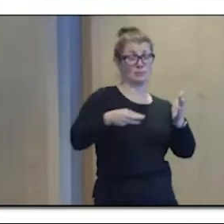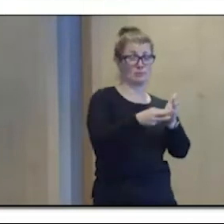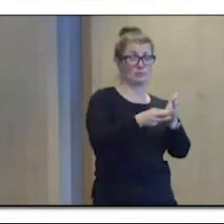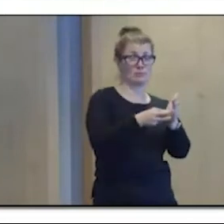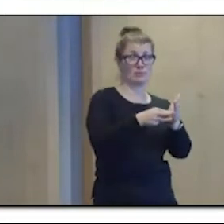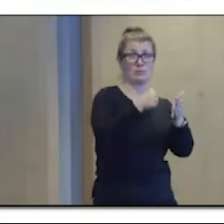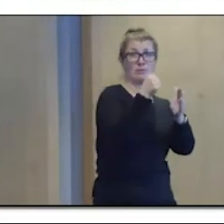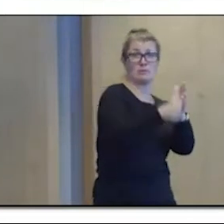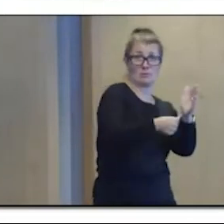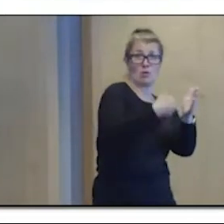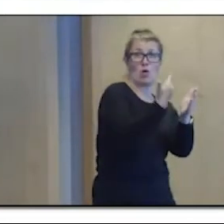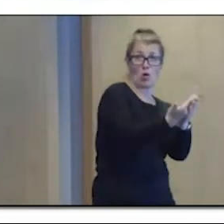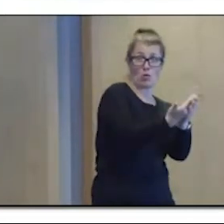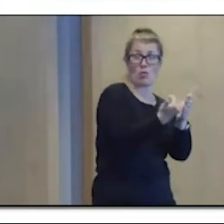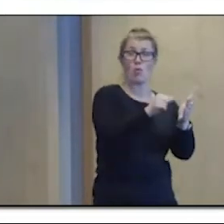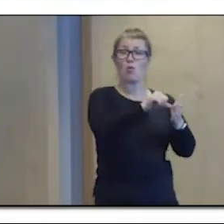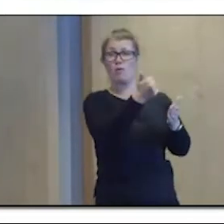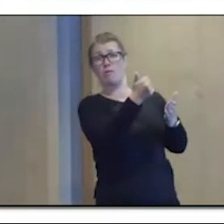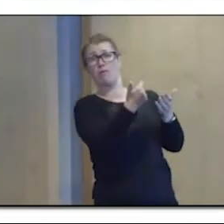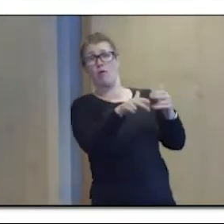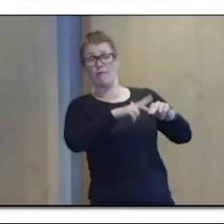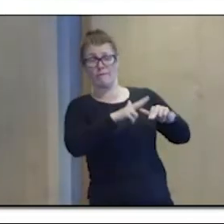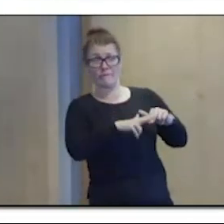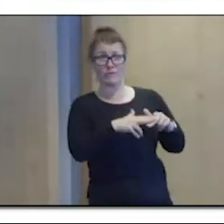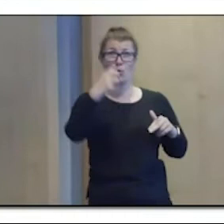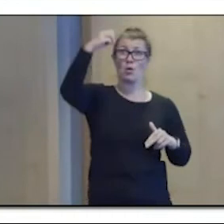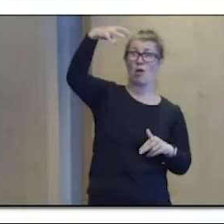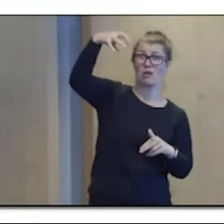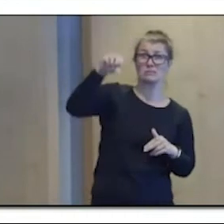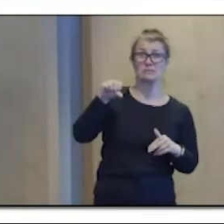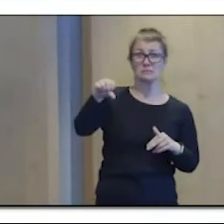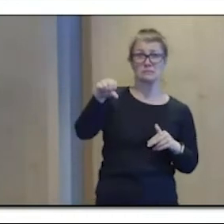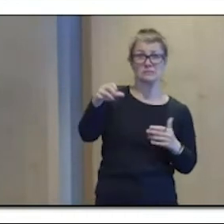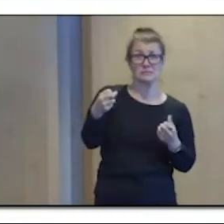It can't all be automated, not for this kind of thing because these are random events. We